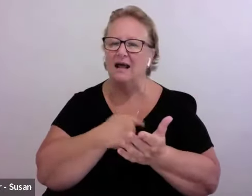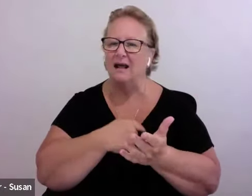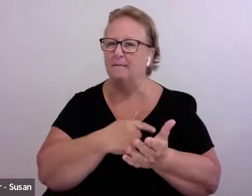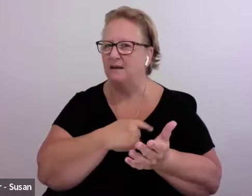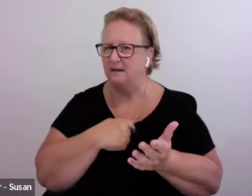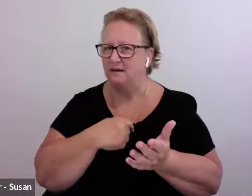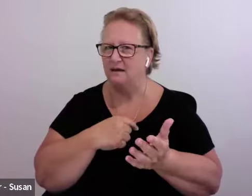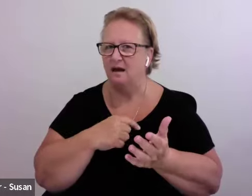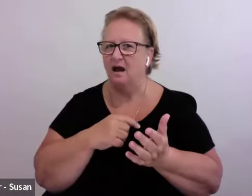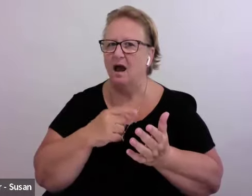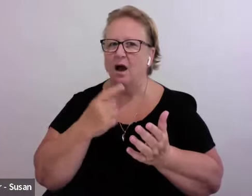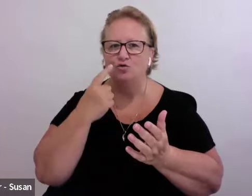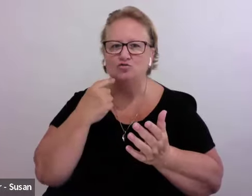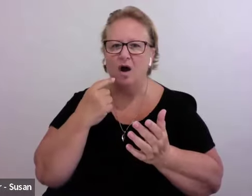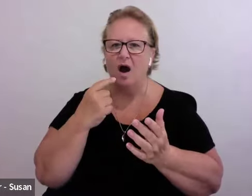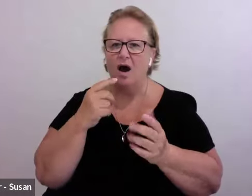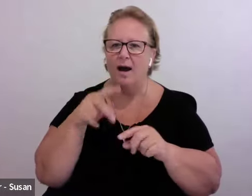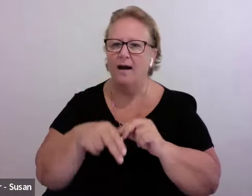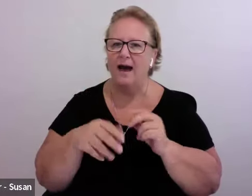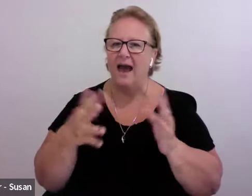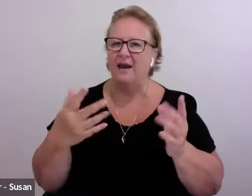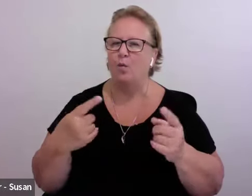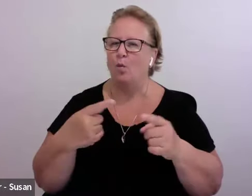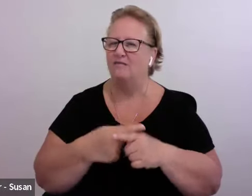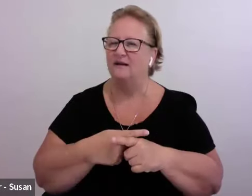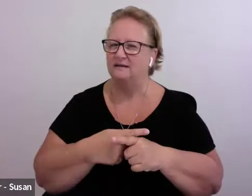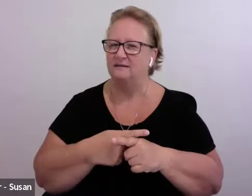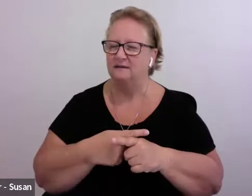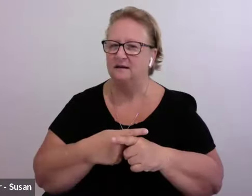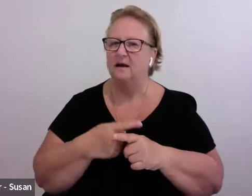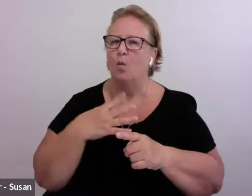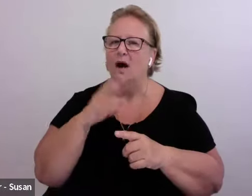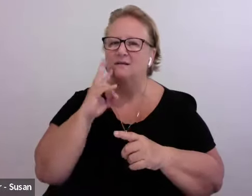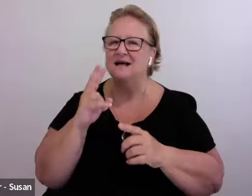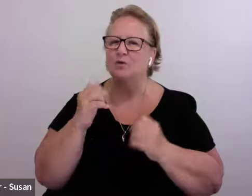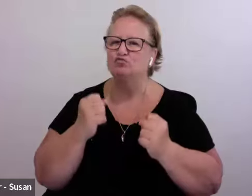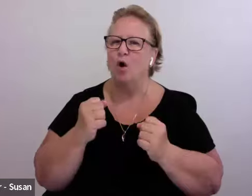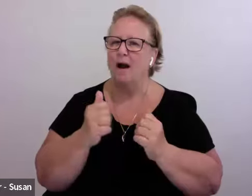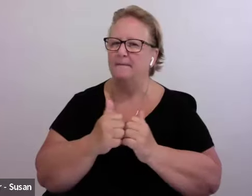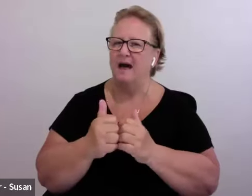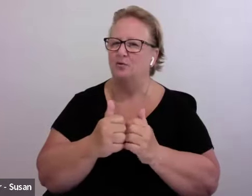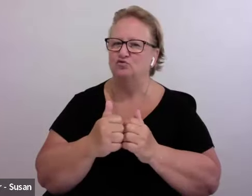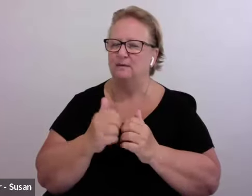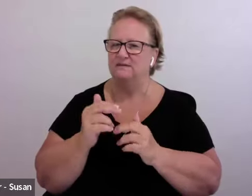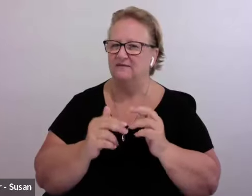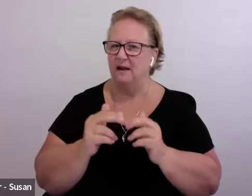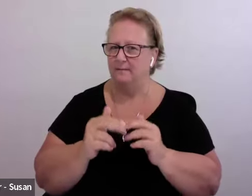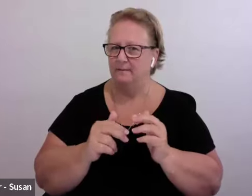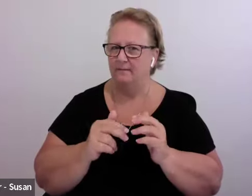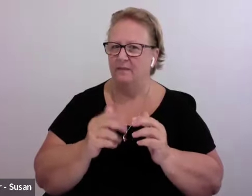than a spread across partnerships. So the intent is to support genuine commitment, avoid conflicts